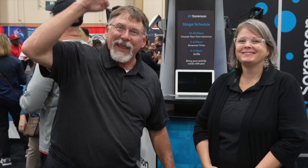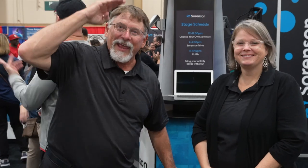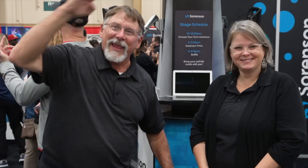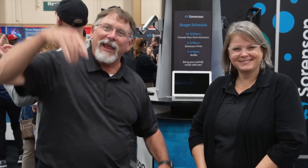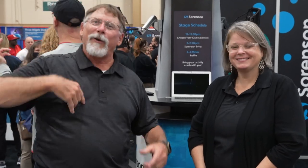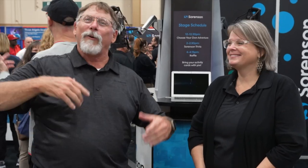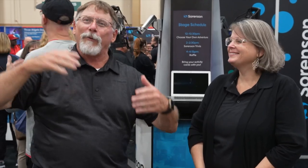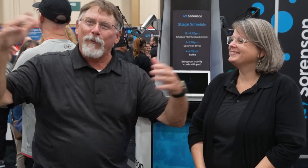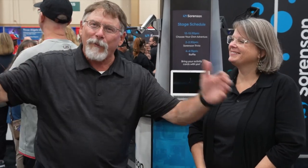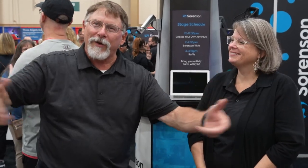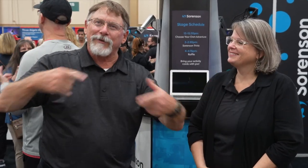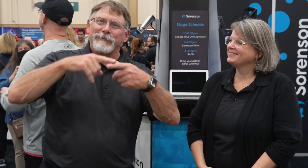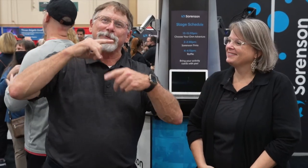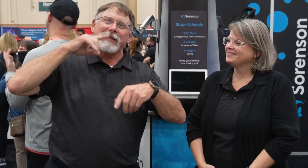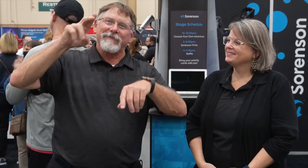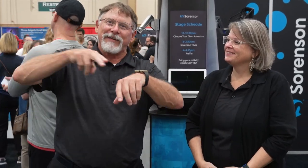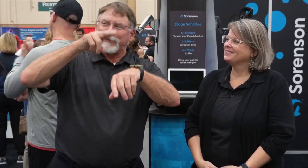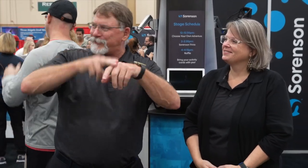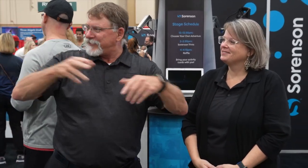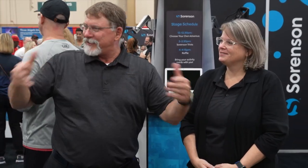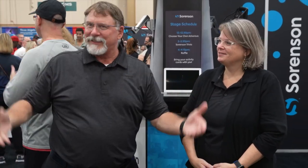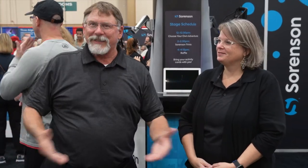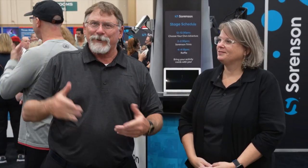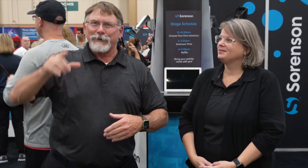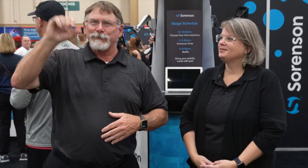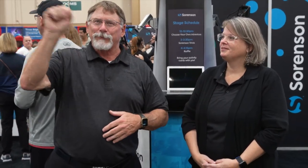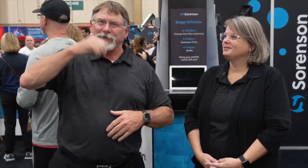Hello! Welcome to DeafNation!